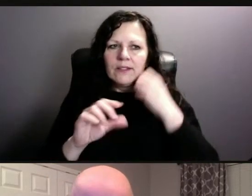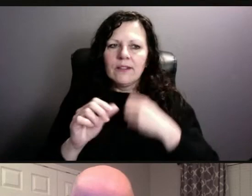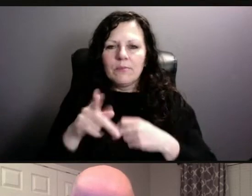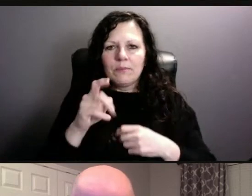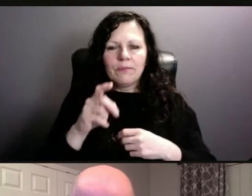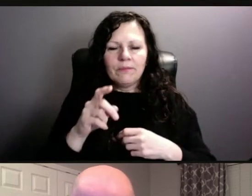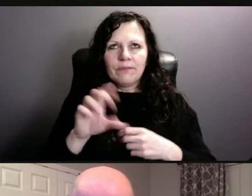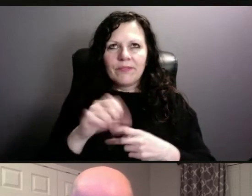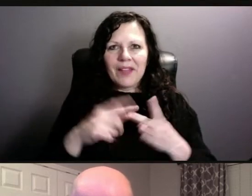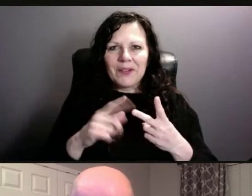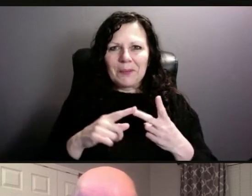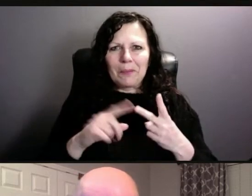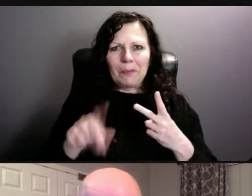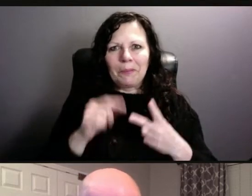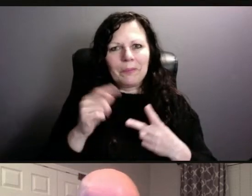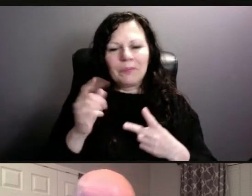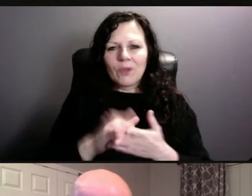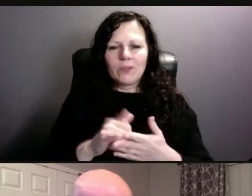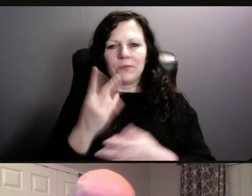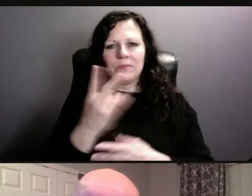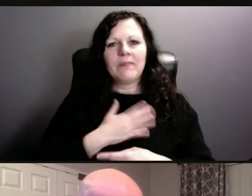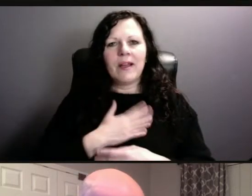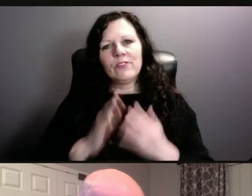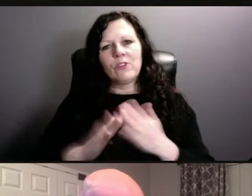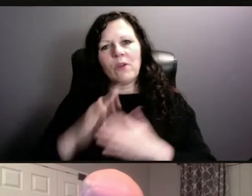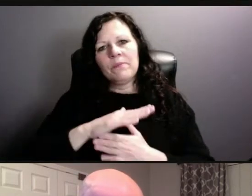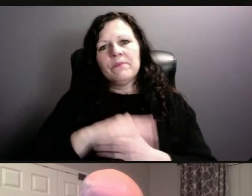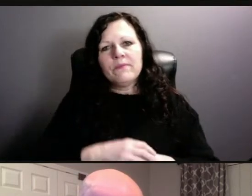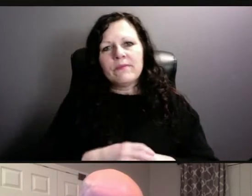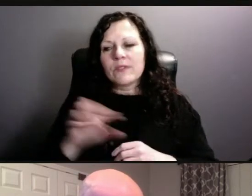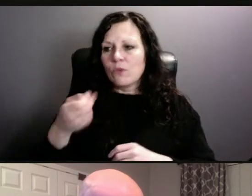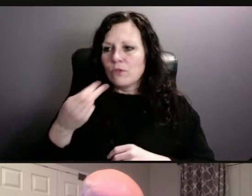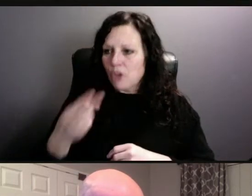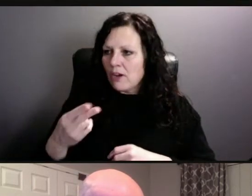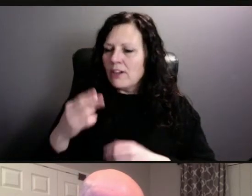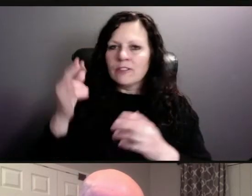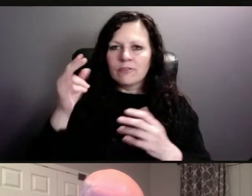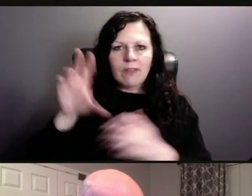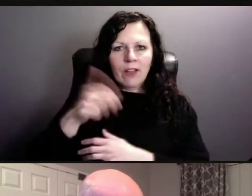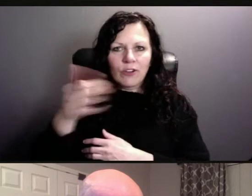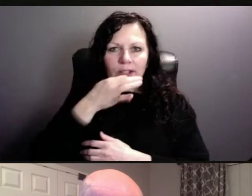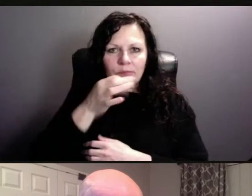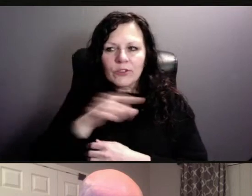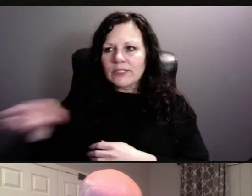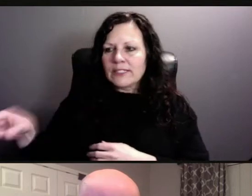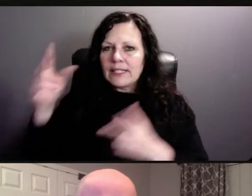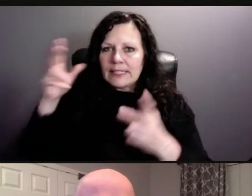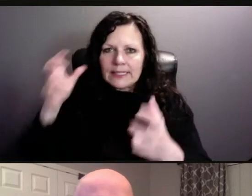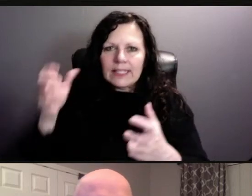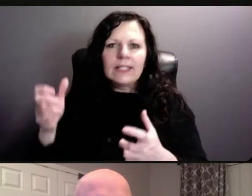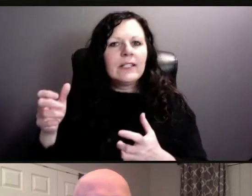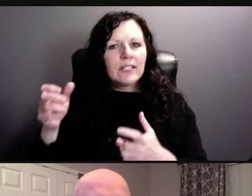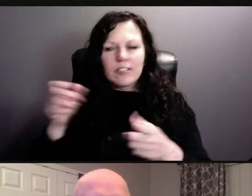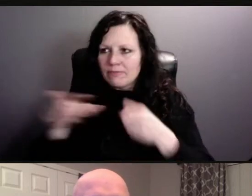BUT IF YOU WANT TO HEAR WHAT MY IMPRESSIONS ARE FROM LISTENING